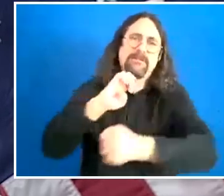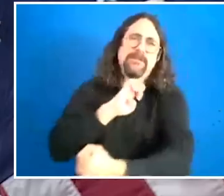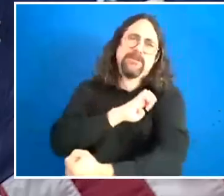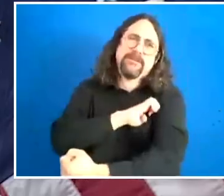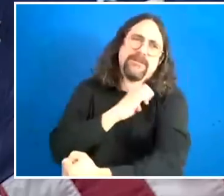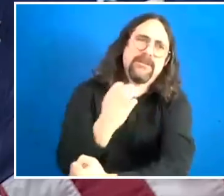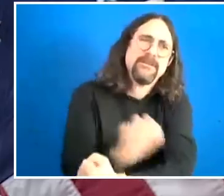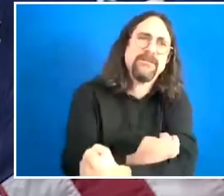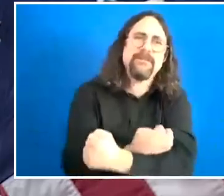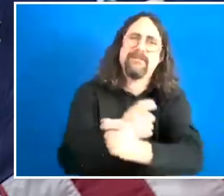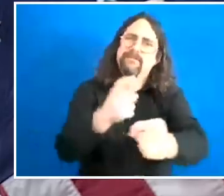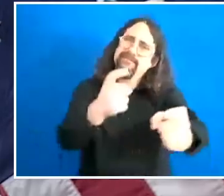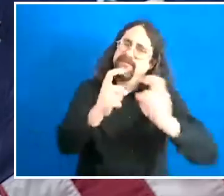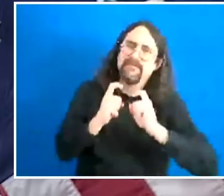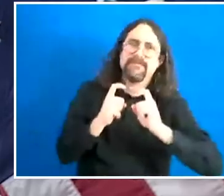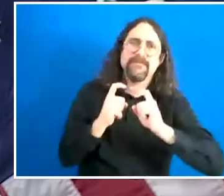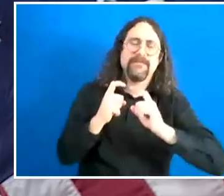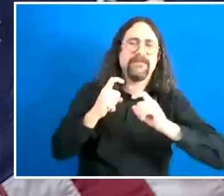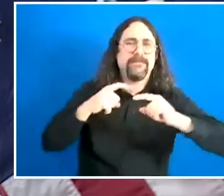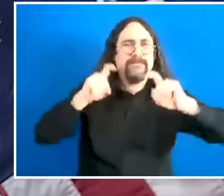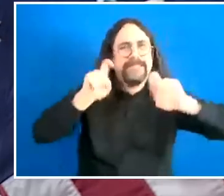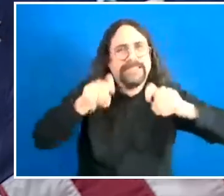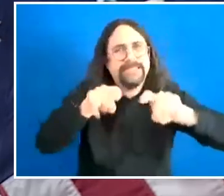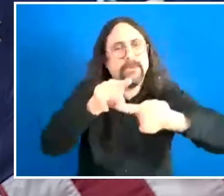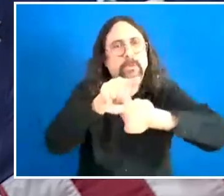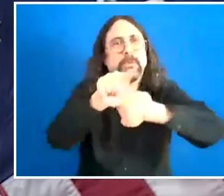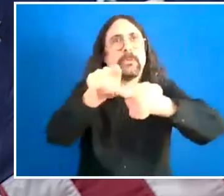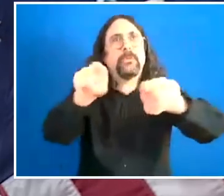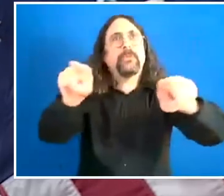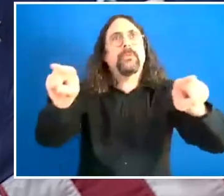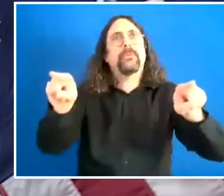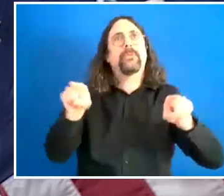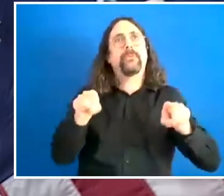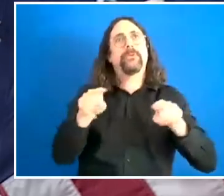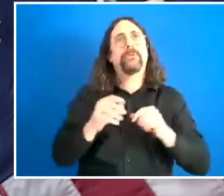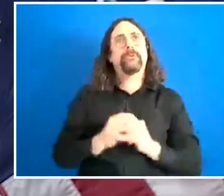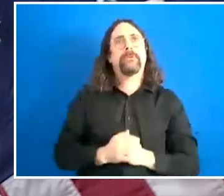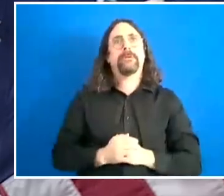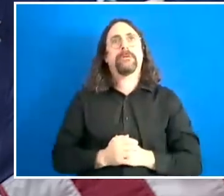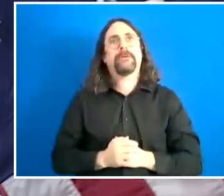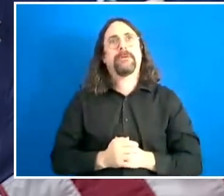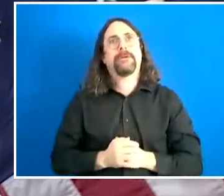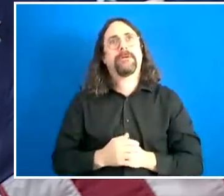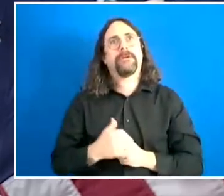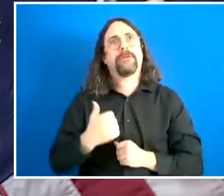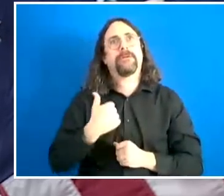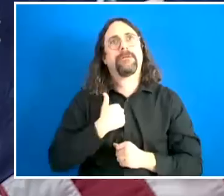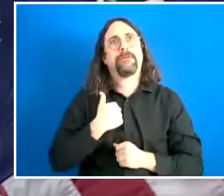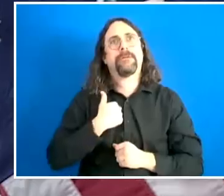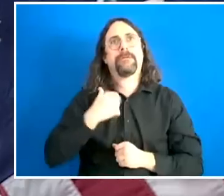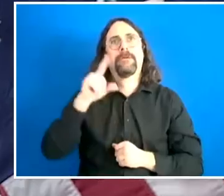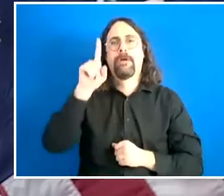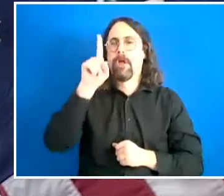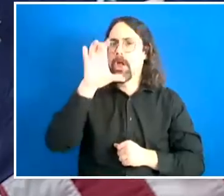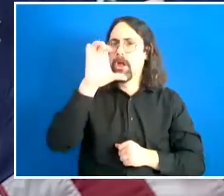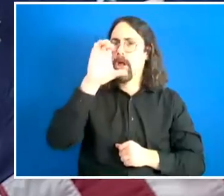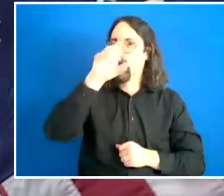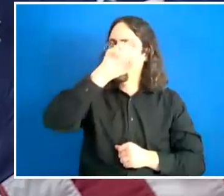BECAUSE IT WILL ADDRESS SOME OF THE VERY CONTRADICTIONS THAT HAVE BEEN LAID BY THIS CRIS.IS DOI N'T HAVE A QUESTION IN MY